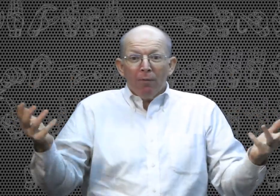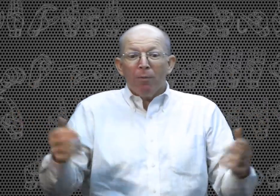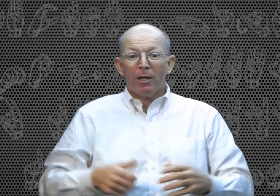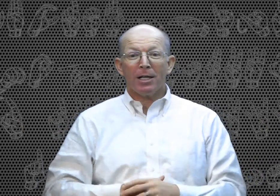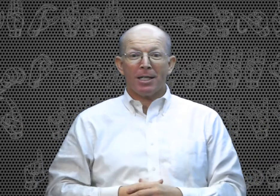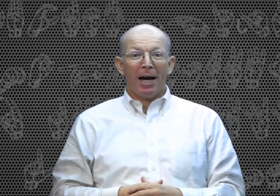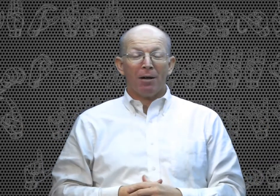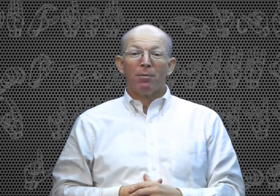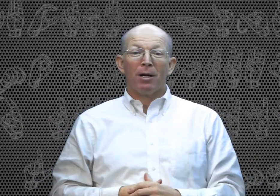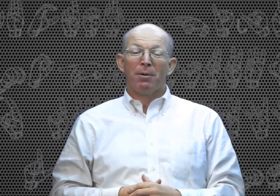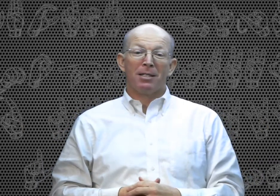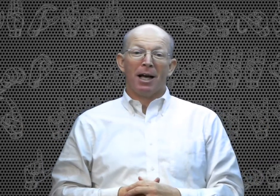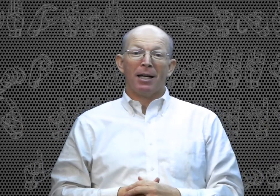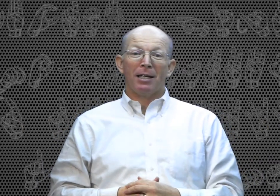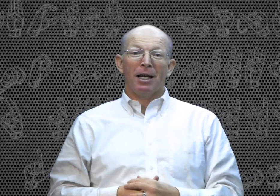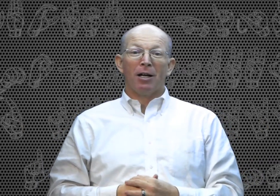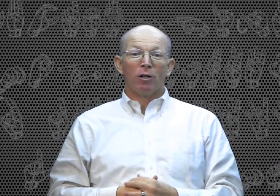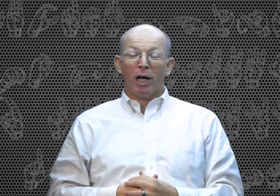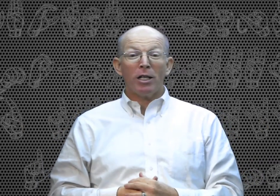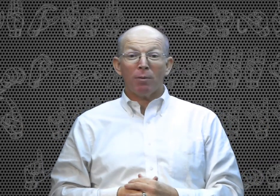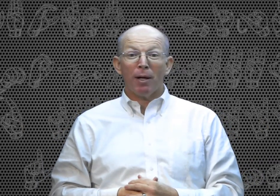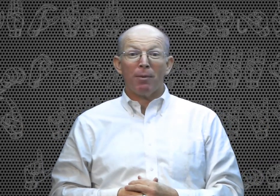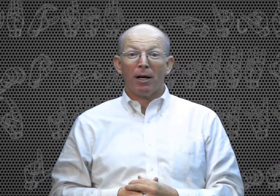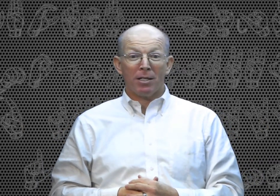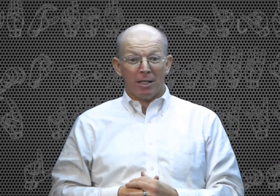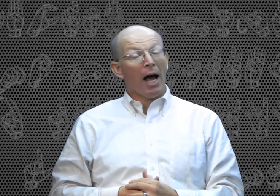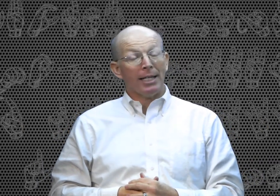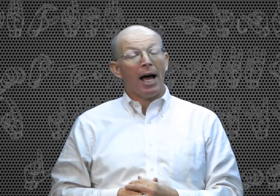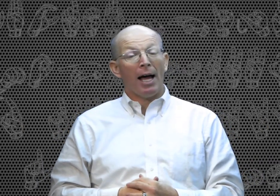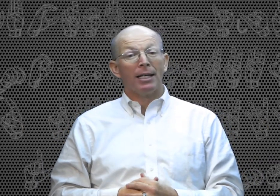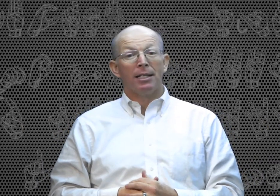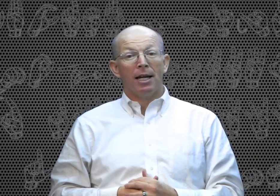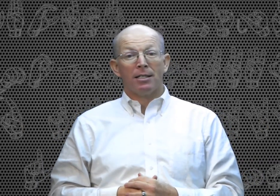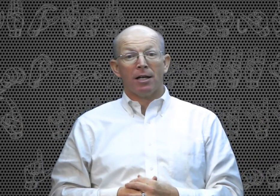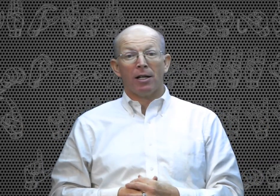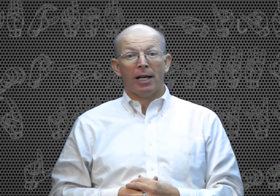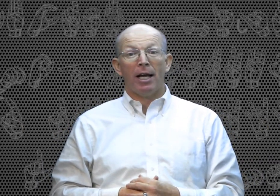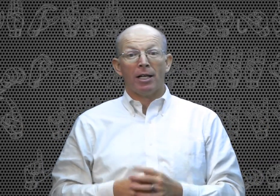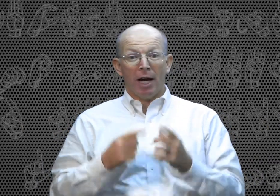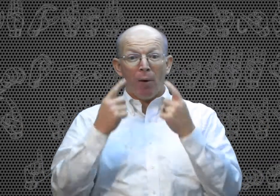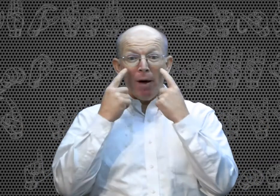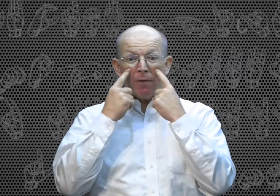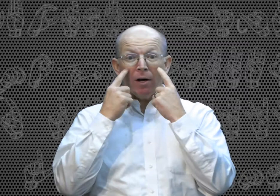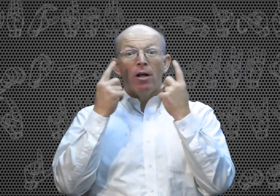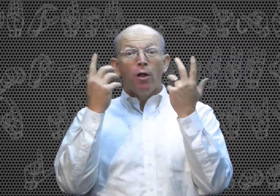Both of them when you sign them can be signed interchangeably because it is not tied necessarily to the English.